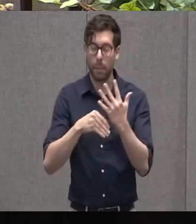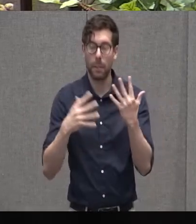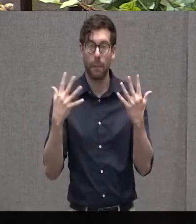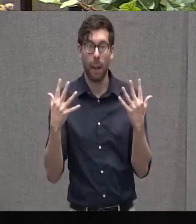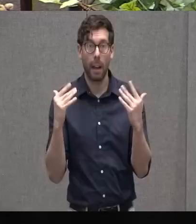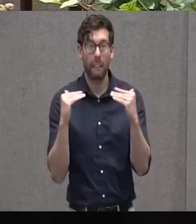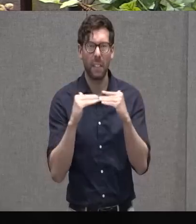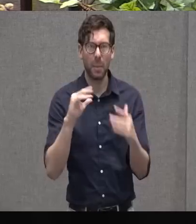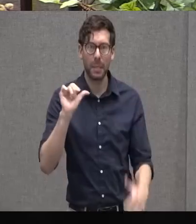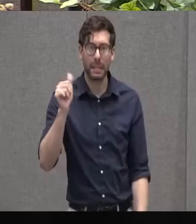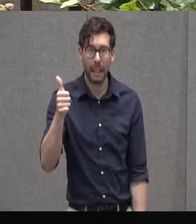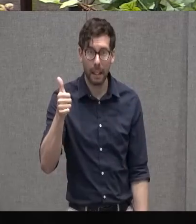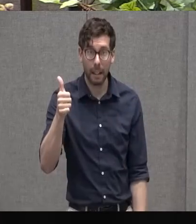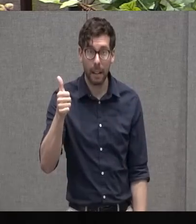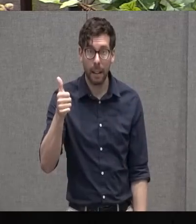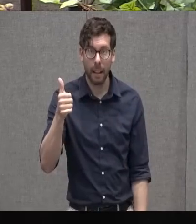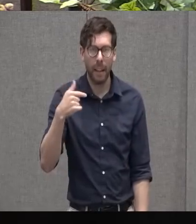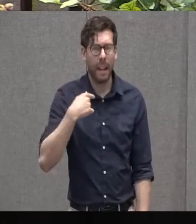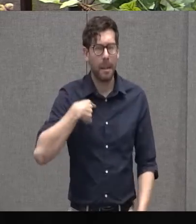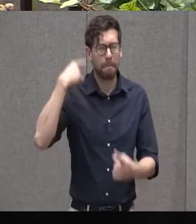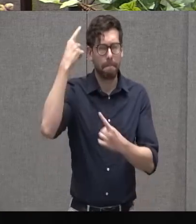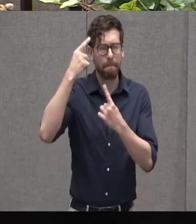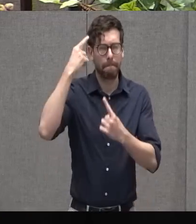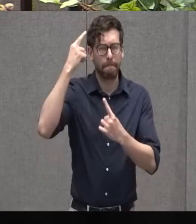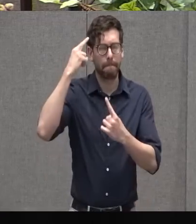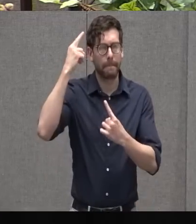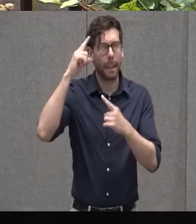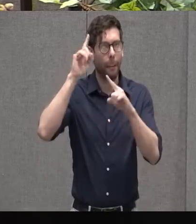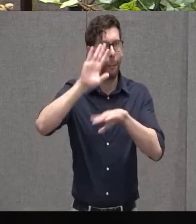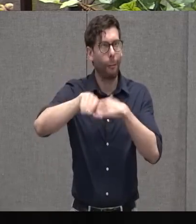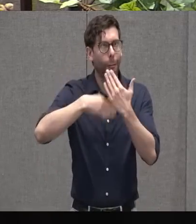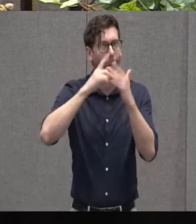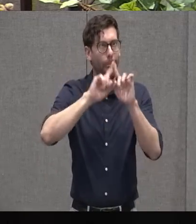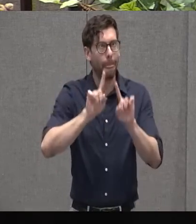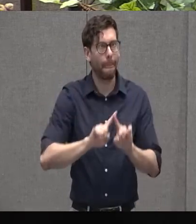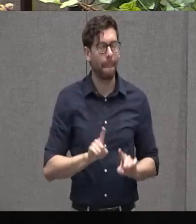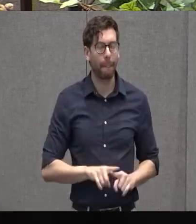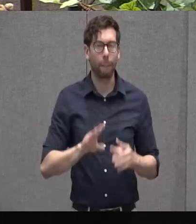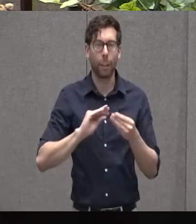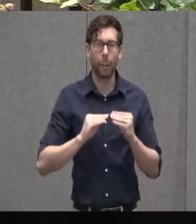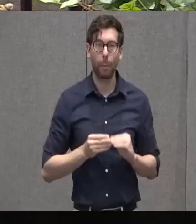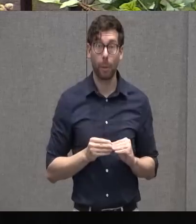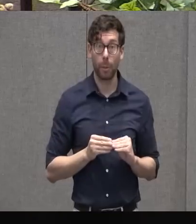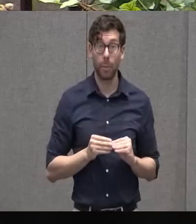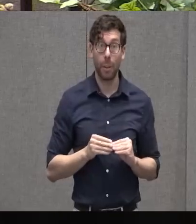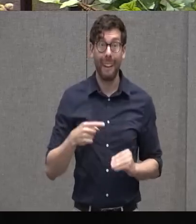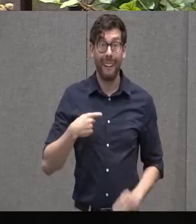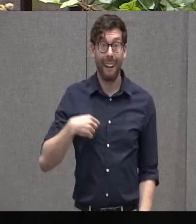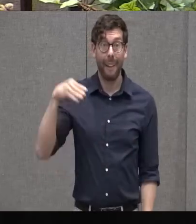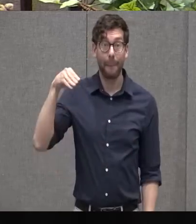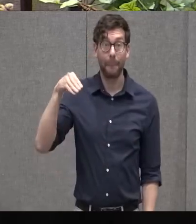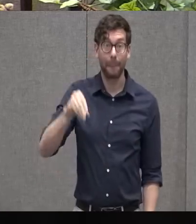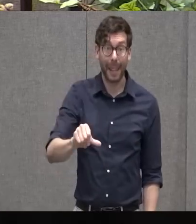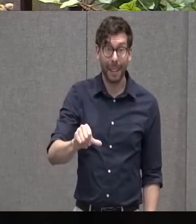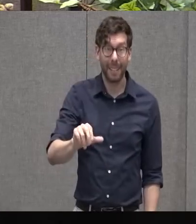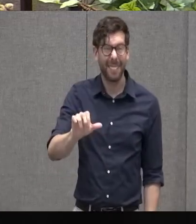I'm thinking about all of these numbers. I have spent $10 and I still have $10 to spend.